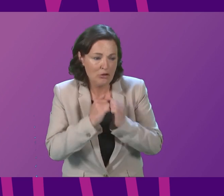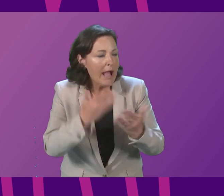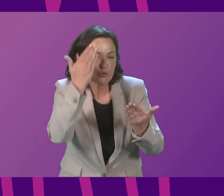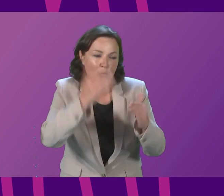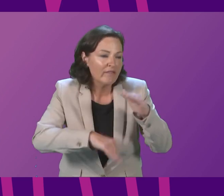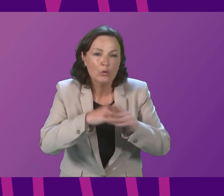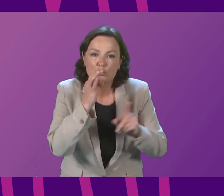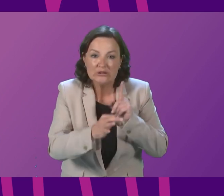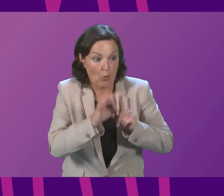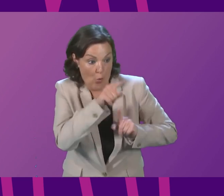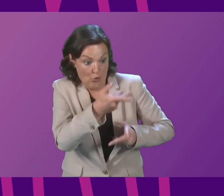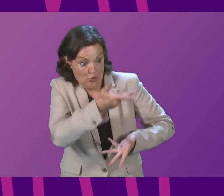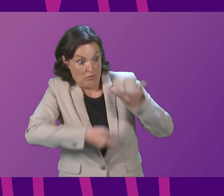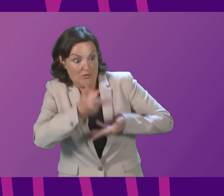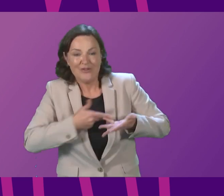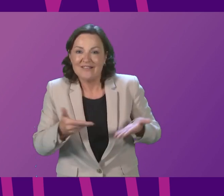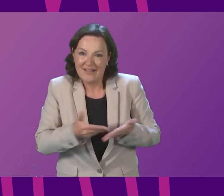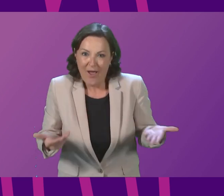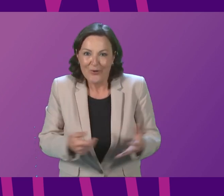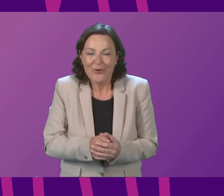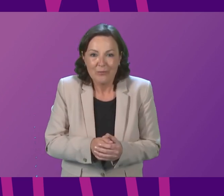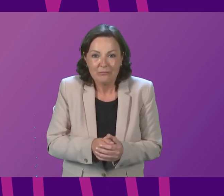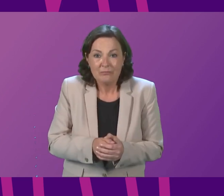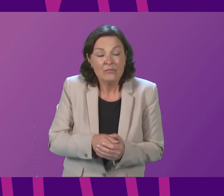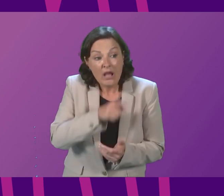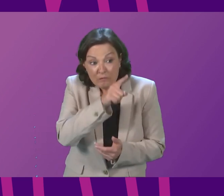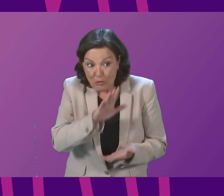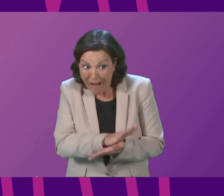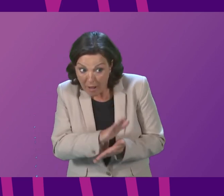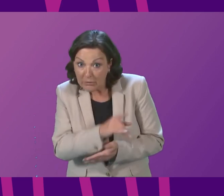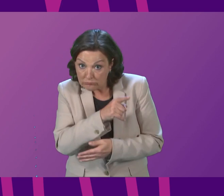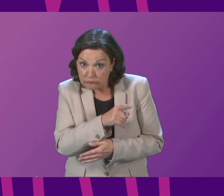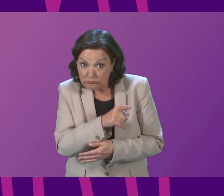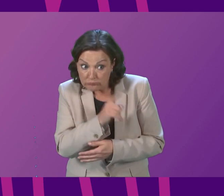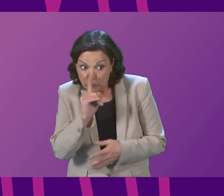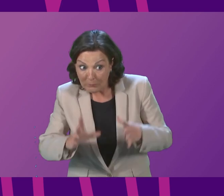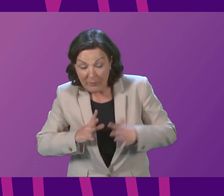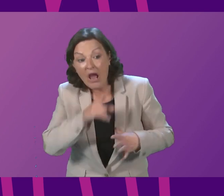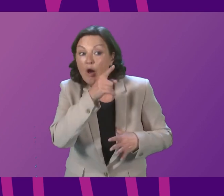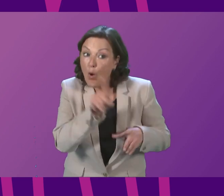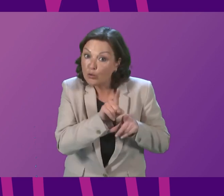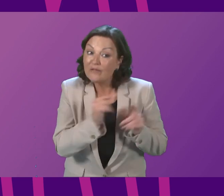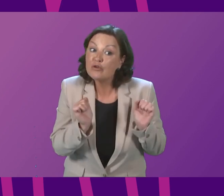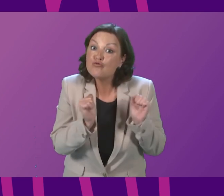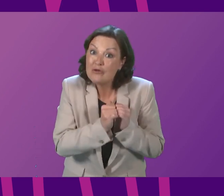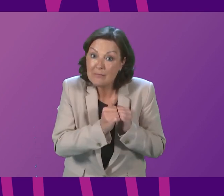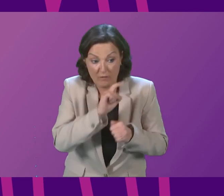other than those that she has just shared with me in Parliament. If she is willing, and if she has the consent of her constituent, to share all the details